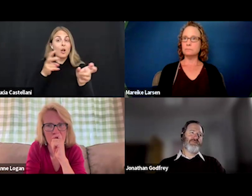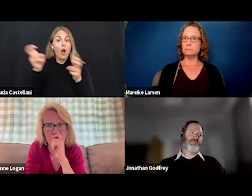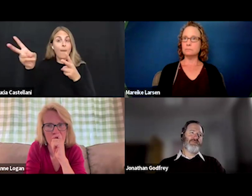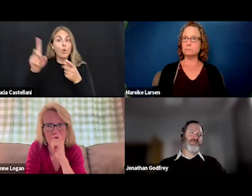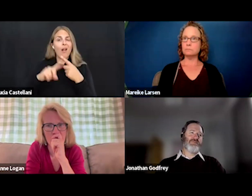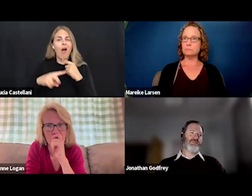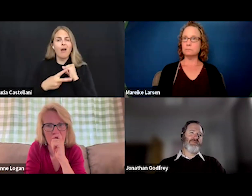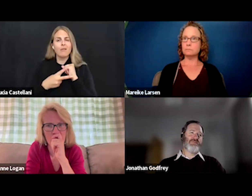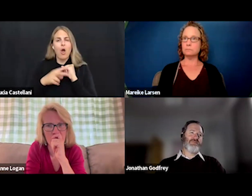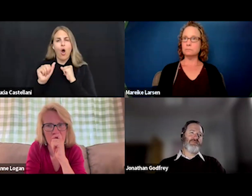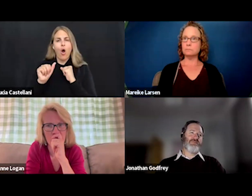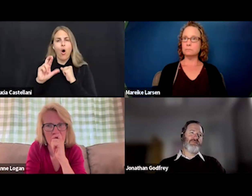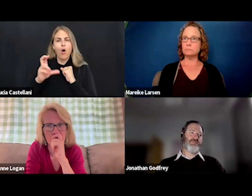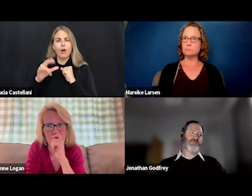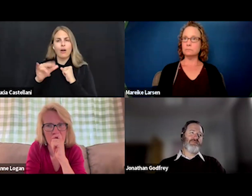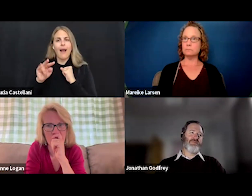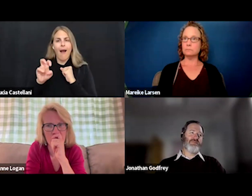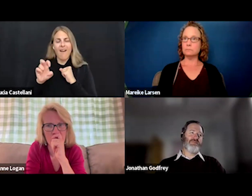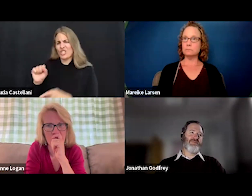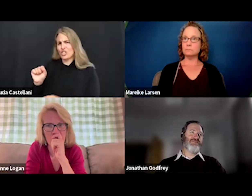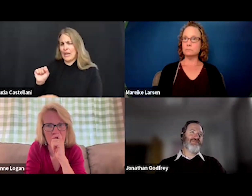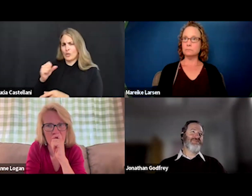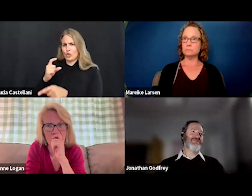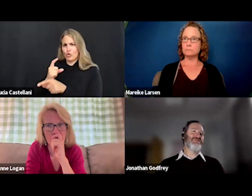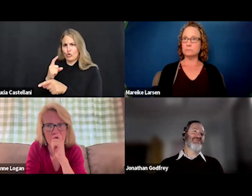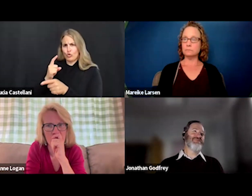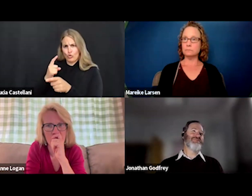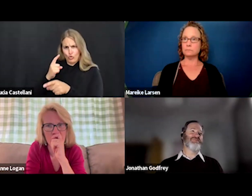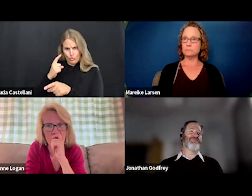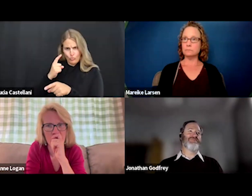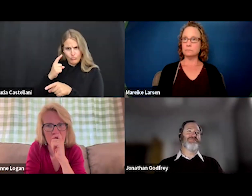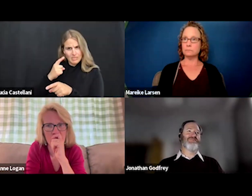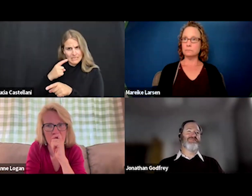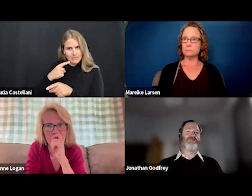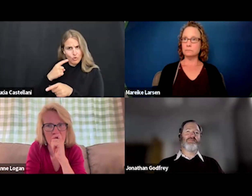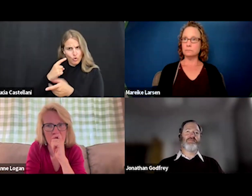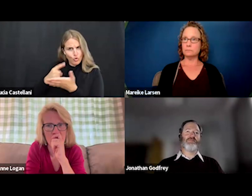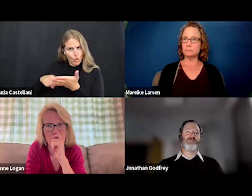and, Shamsi, correct me if I'm wrong about any of this. But they get converted.